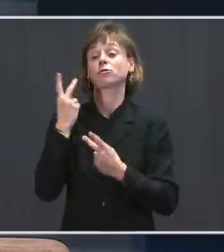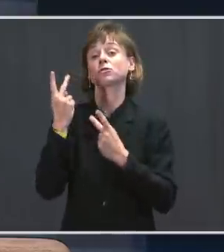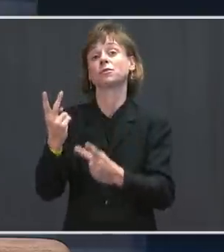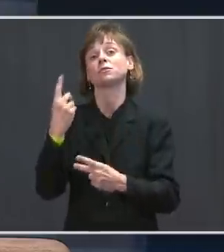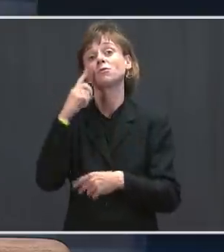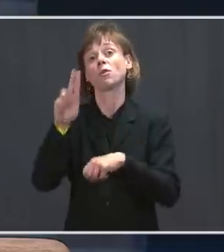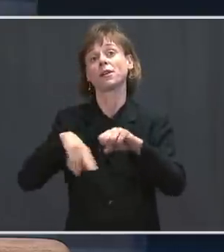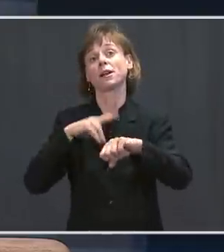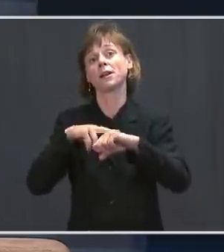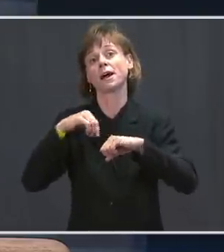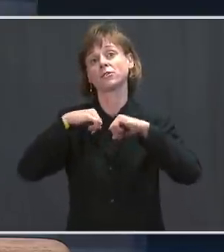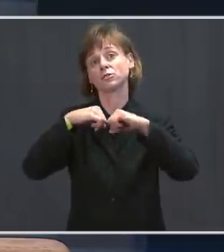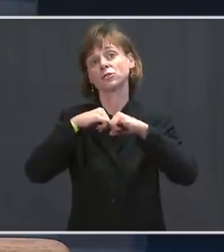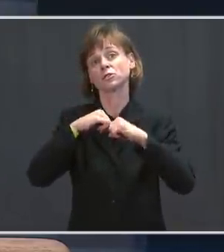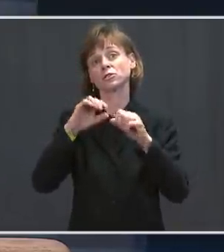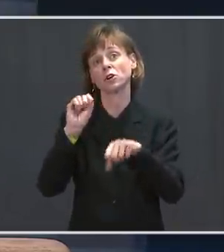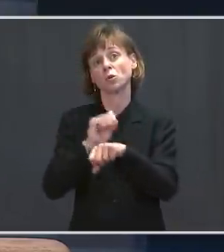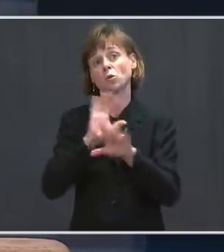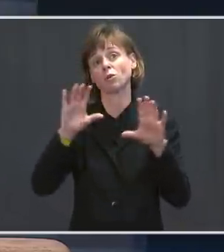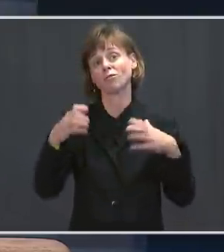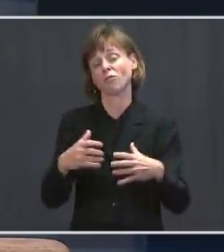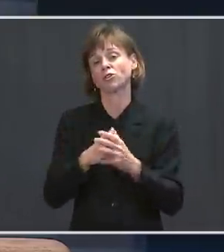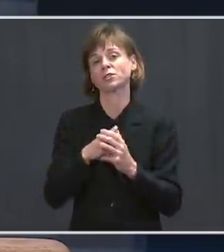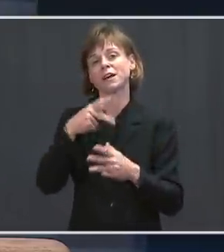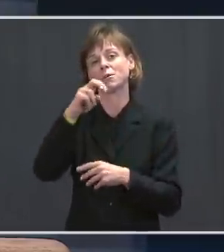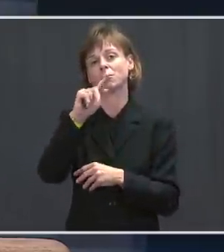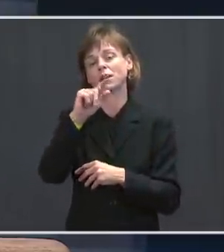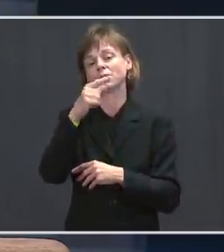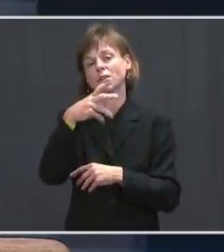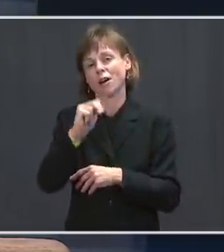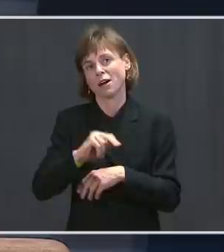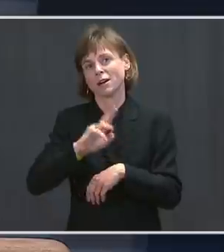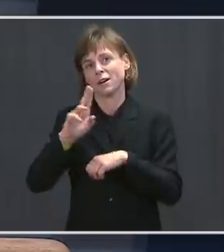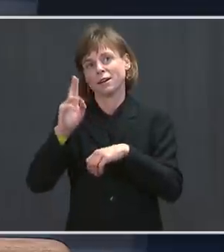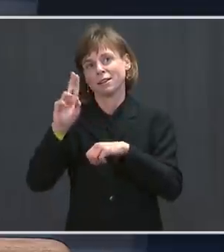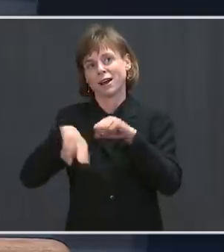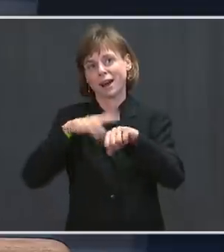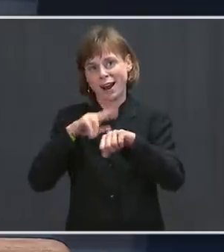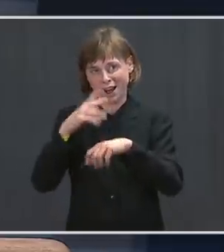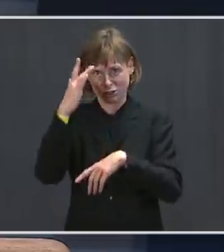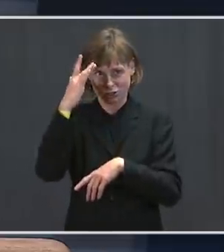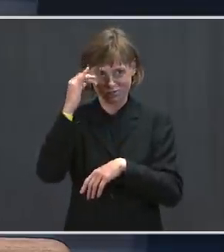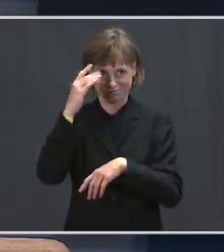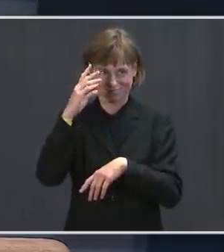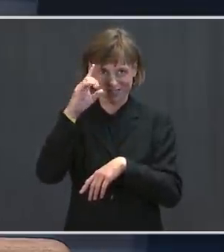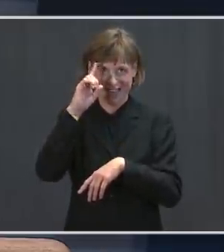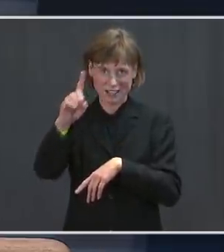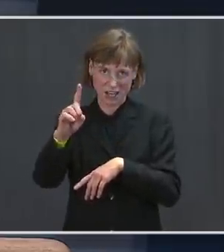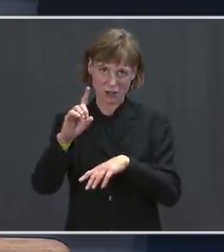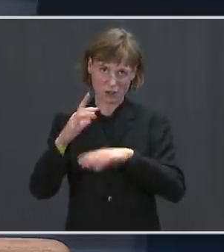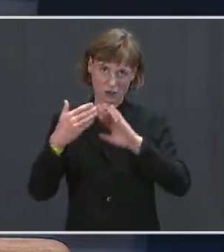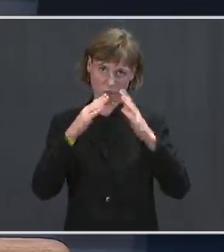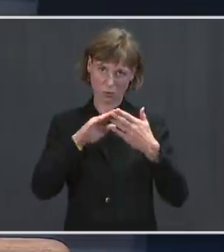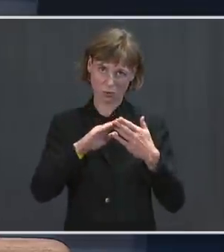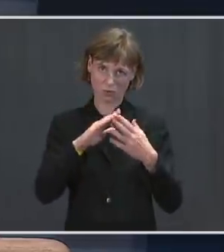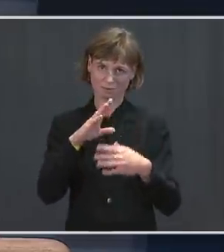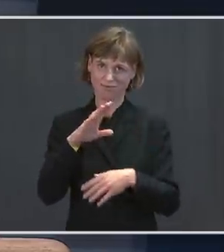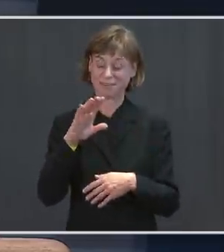at the intelligence community and across the US government. His remarks are not going to be the totality of his foreign policy,